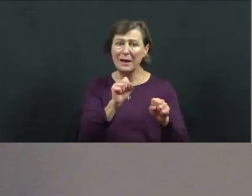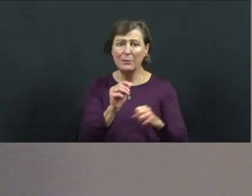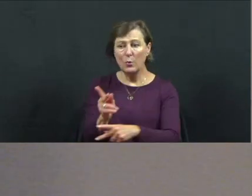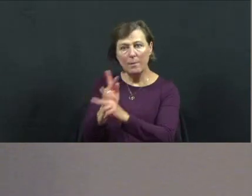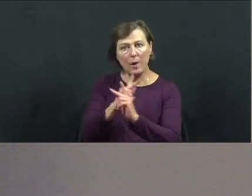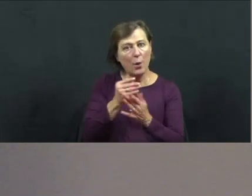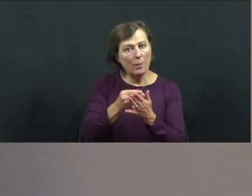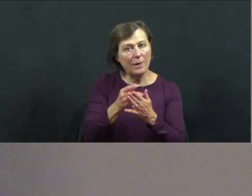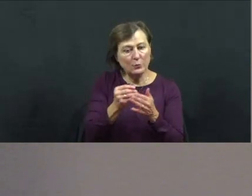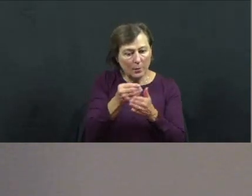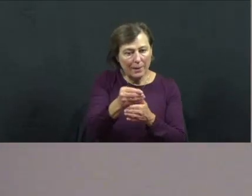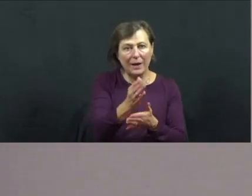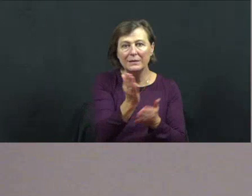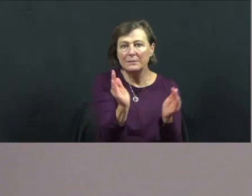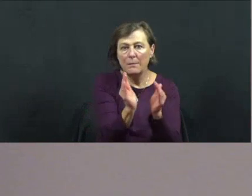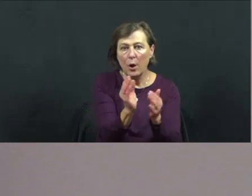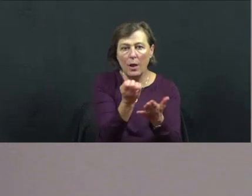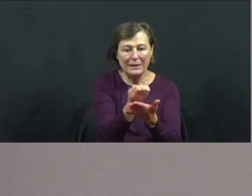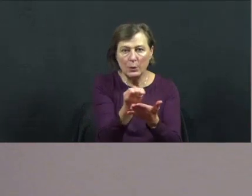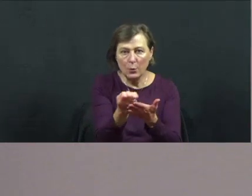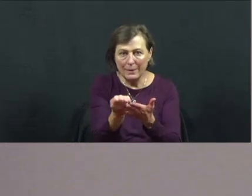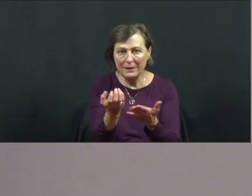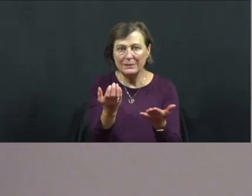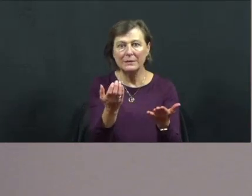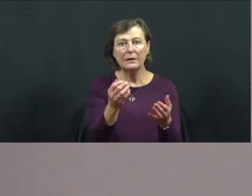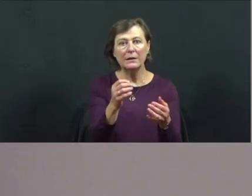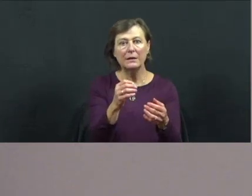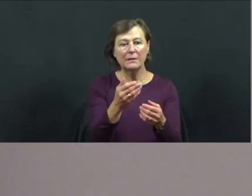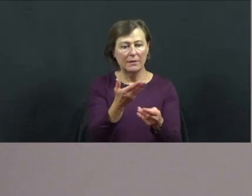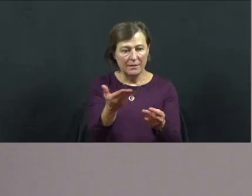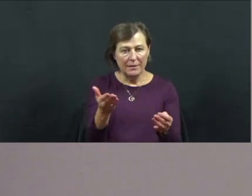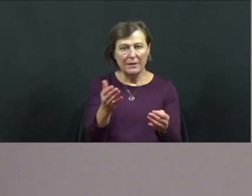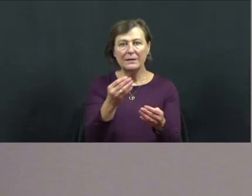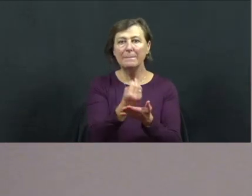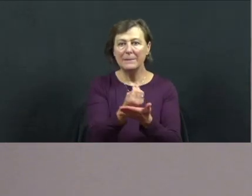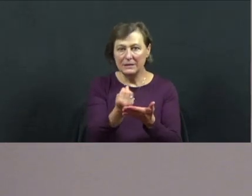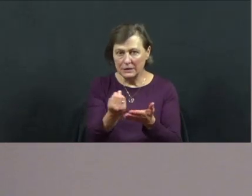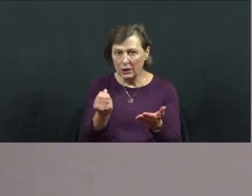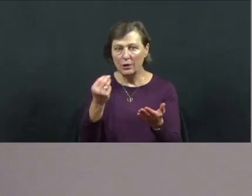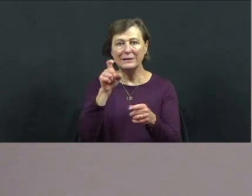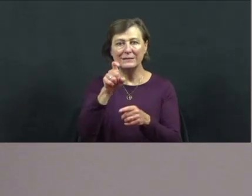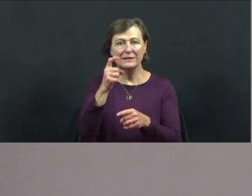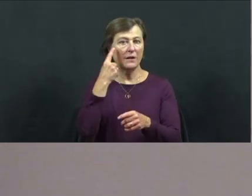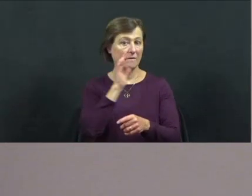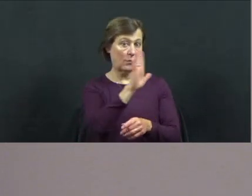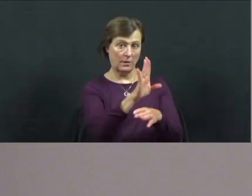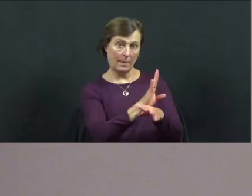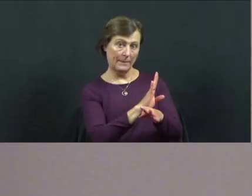small equipment, items, or materials necessary for their businesses.